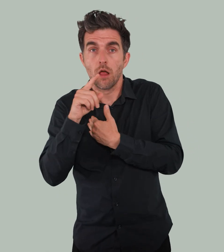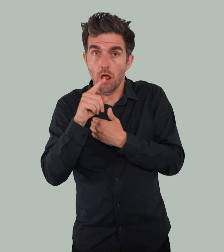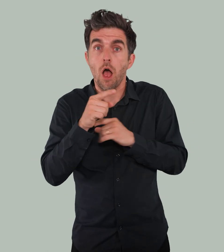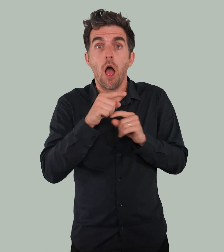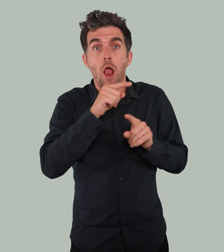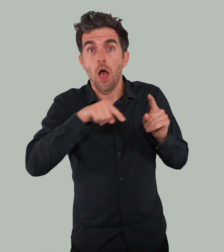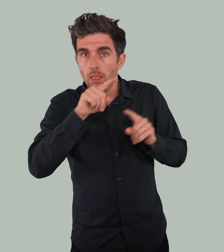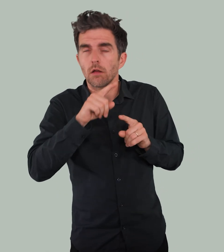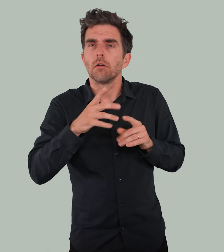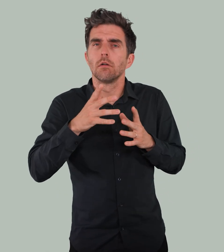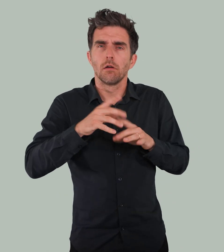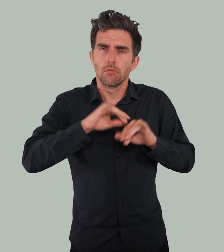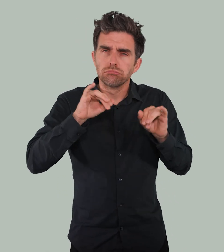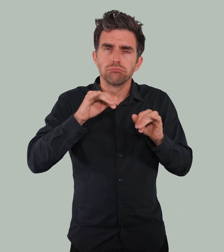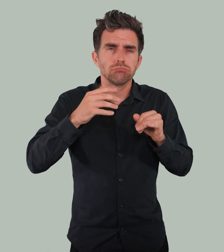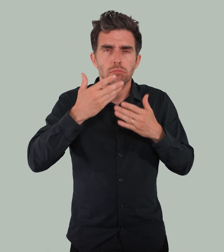Responses from people with chronic or